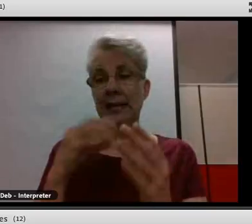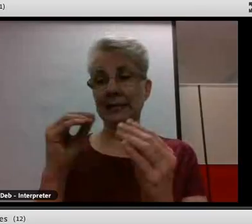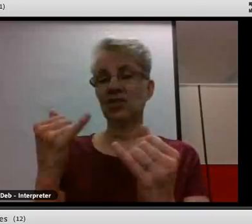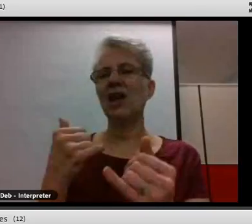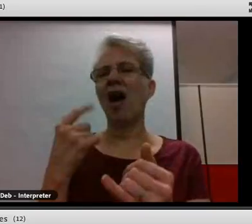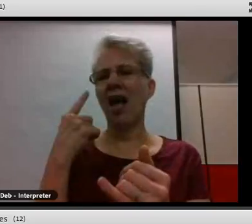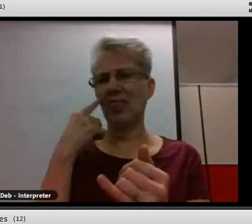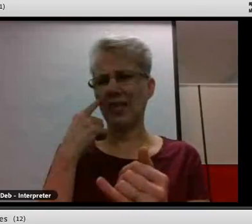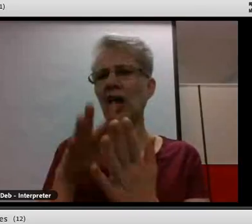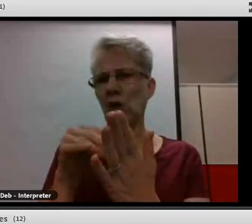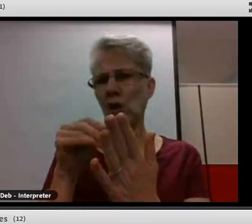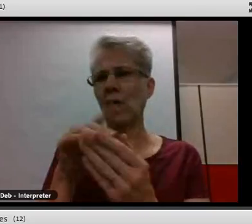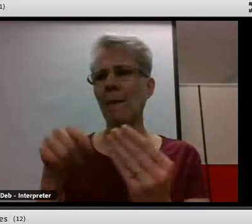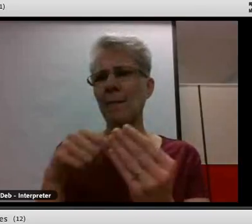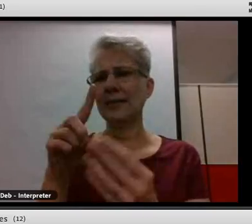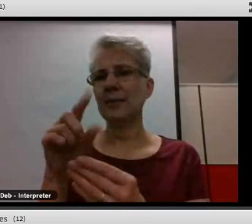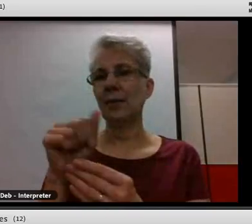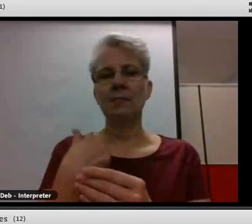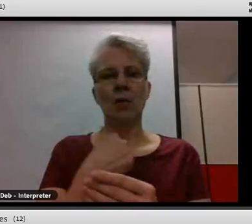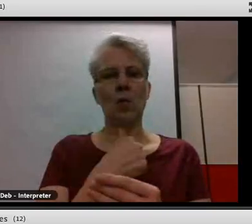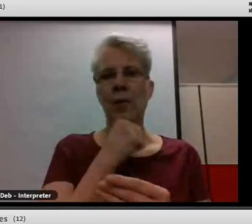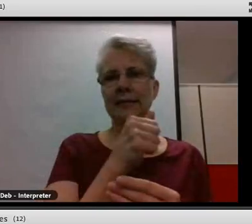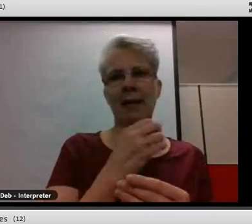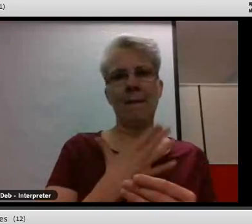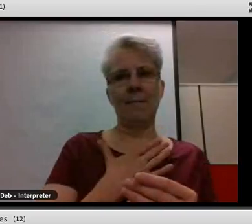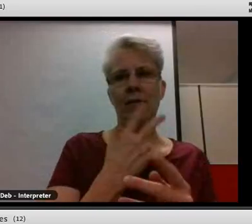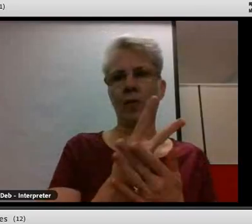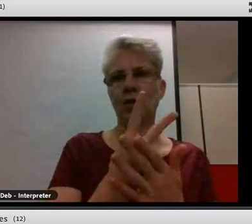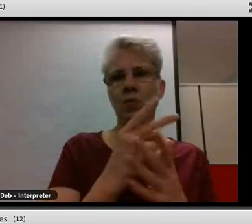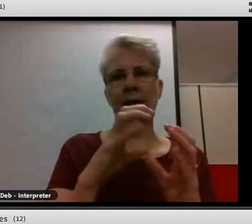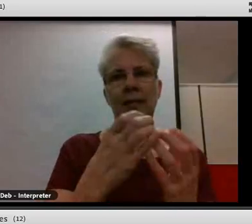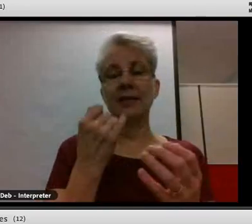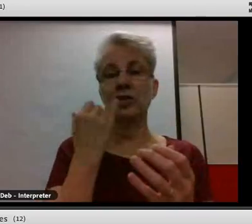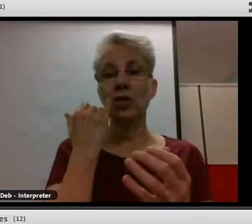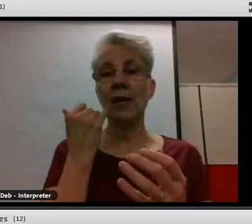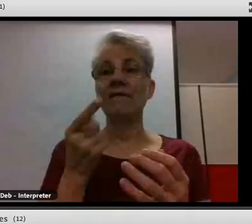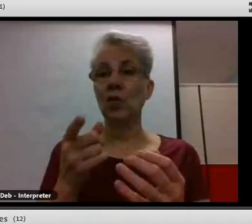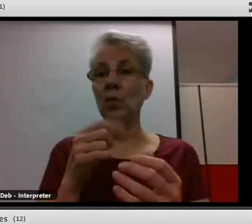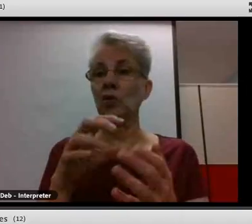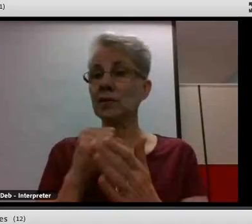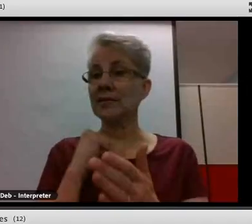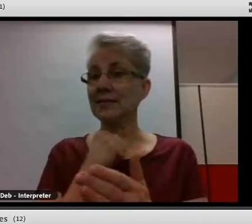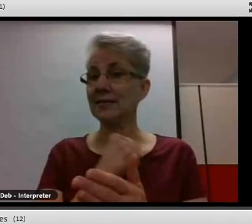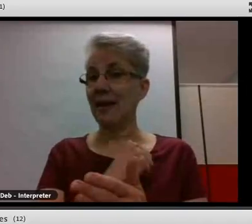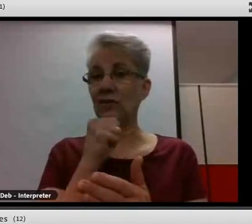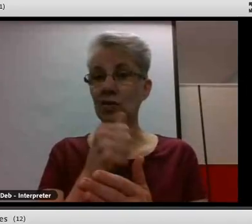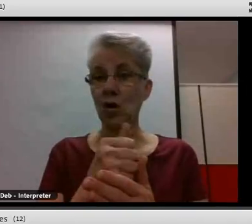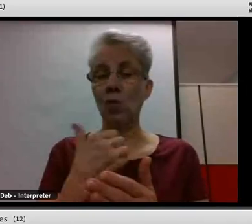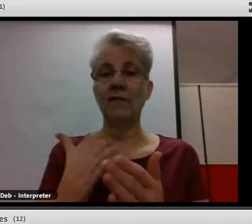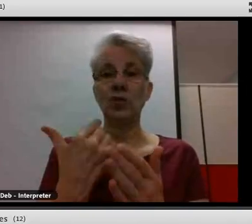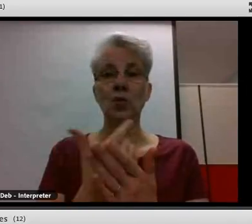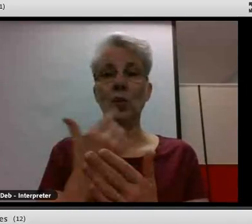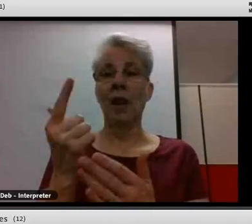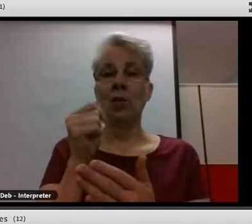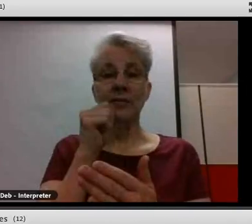and your technology more usable to everyone that has a disability. And it also helps with things like today